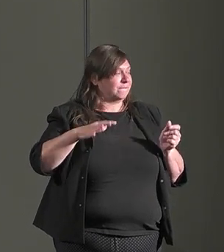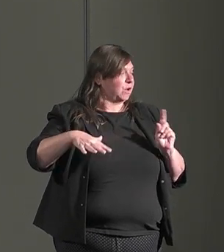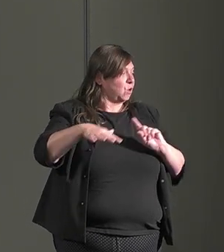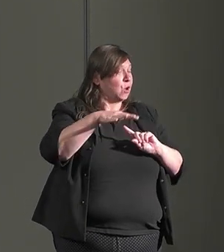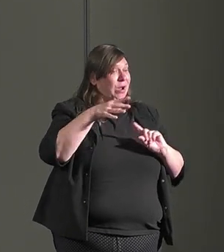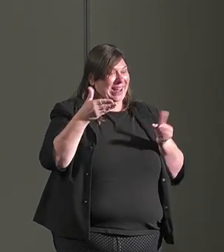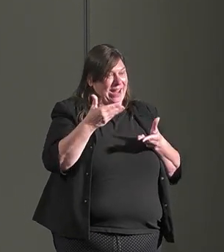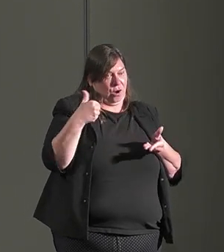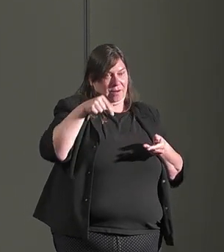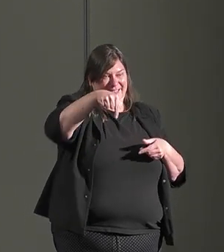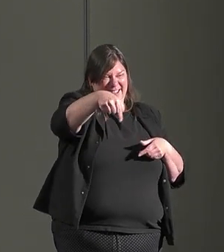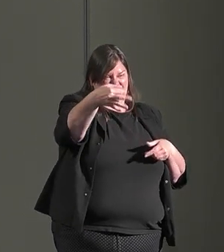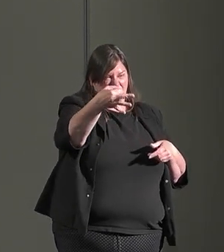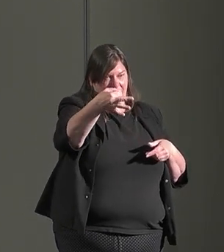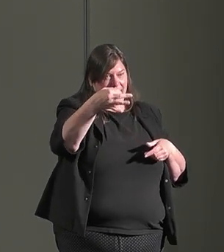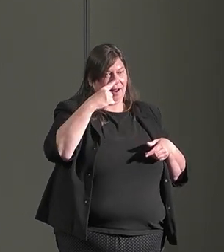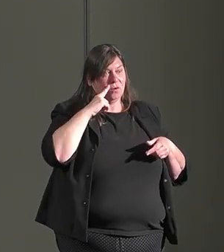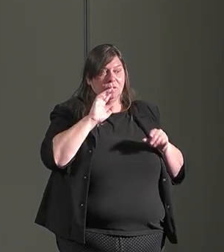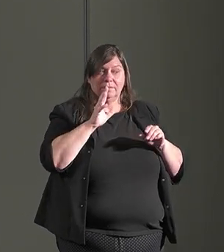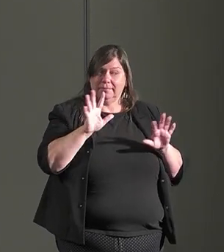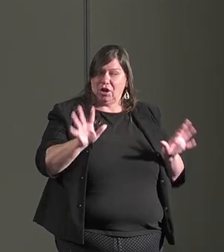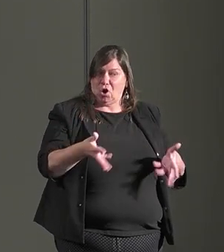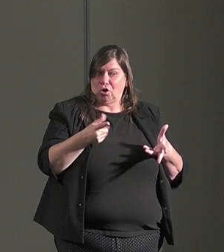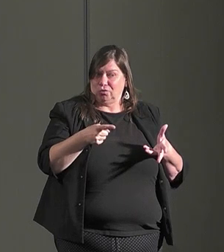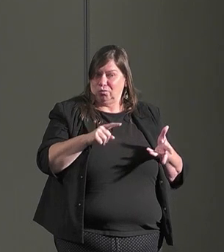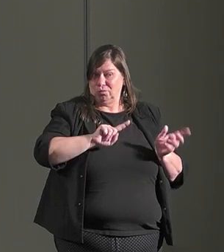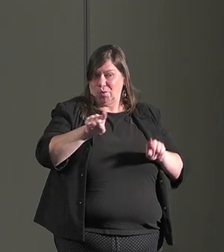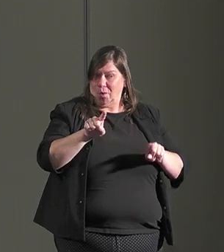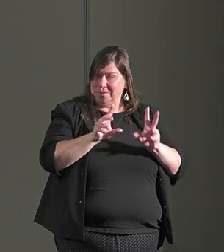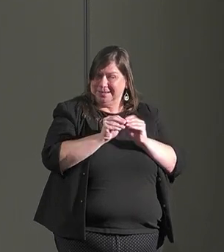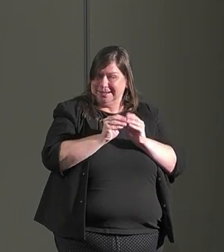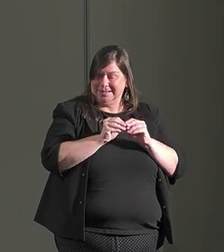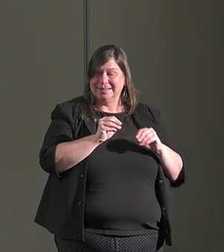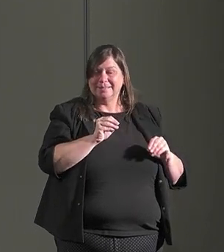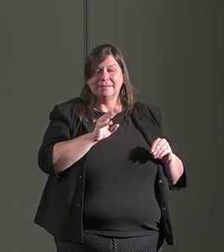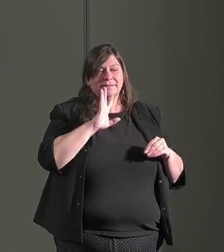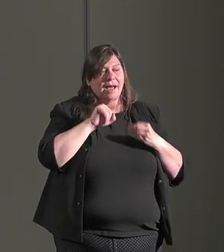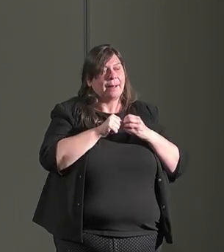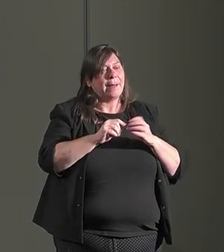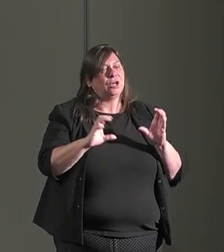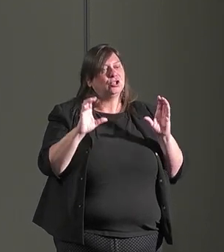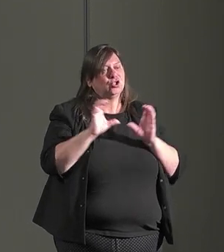there is a great session on I encourage you to attend. Talking about certification of this.